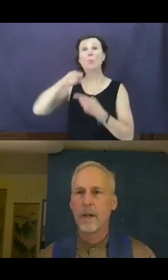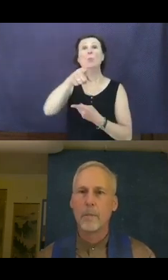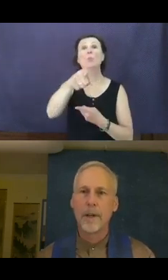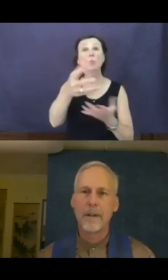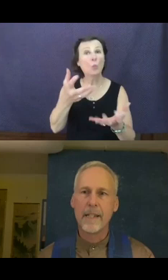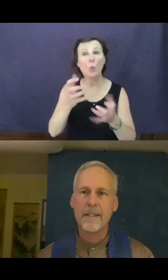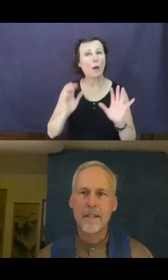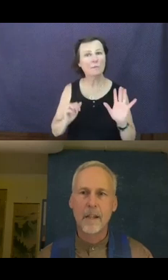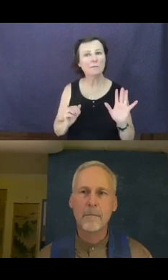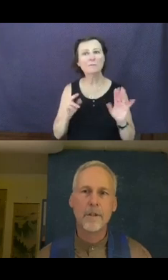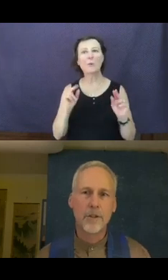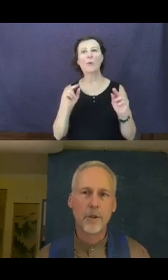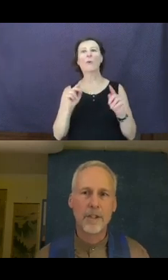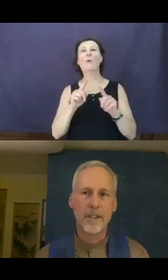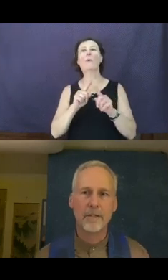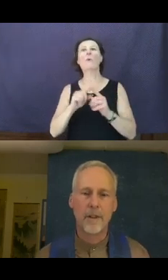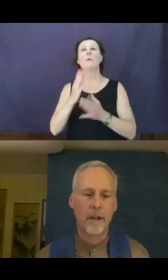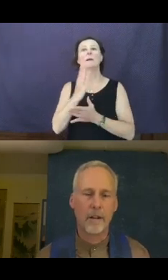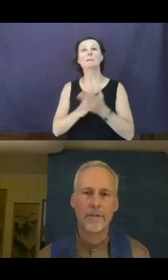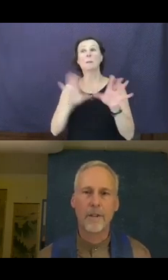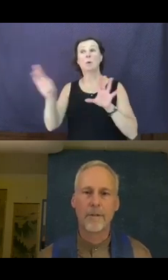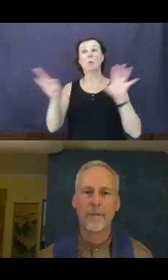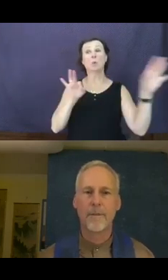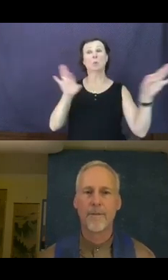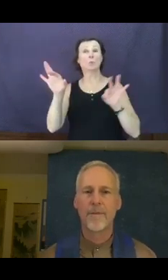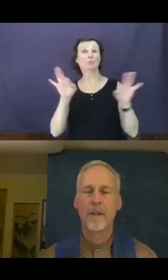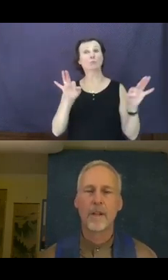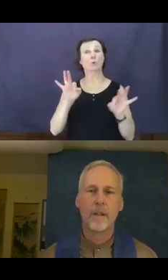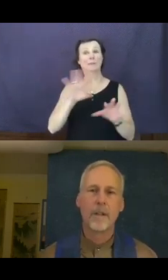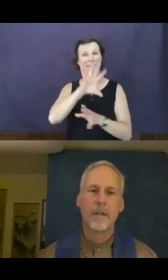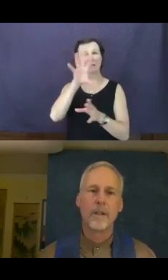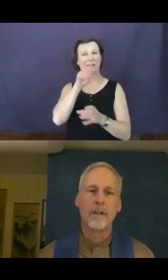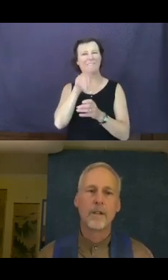But there is some choice involved.